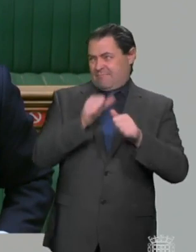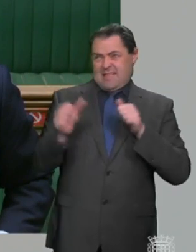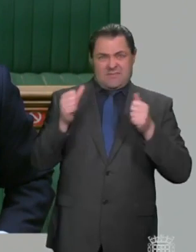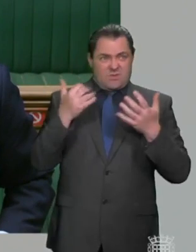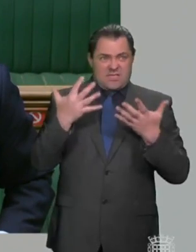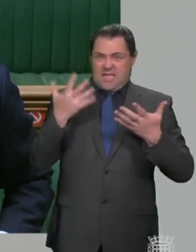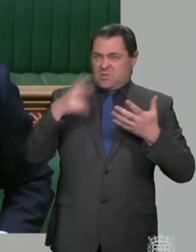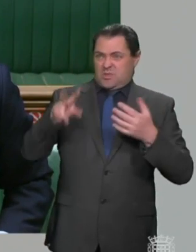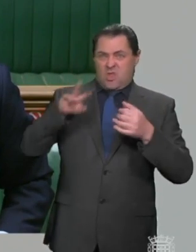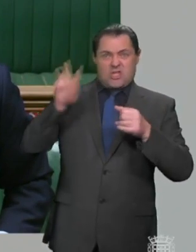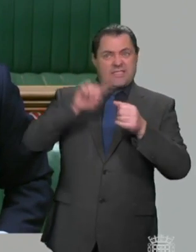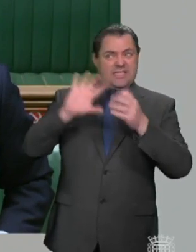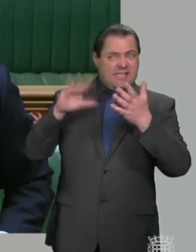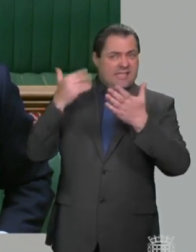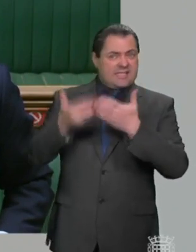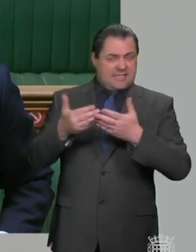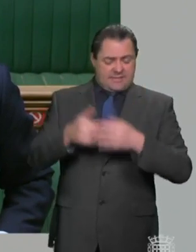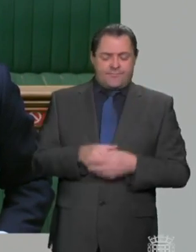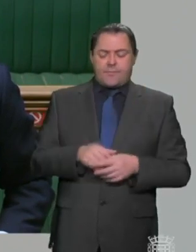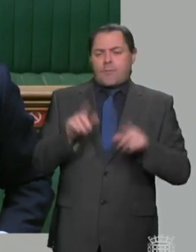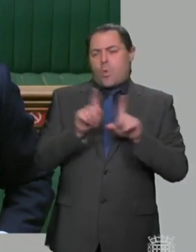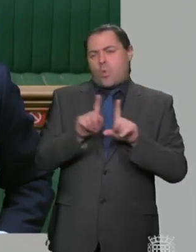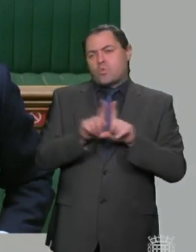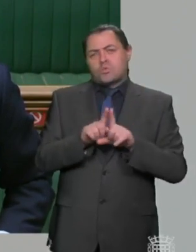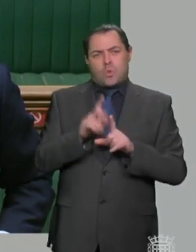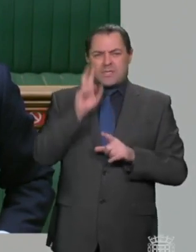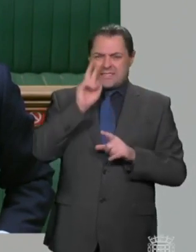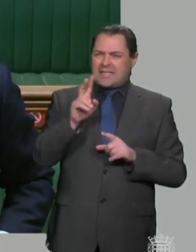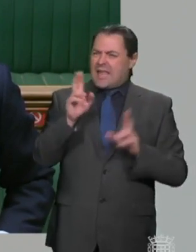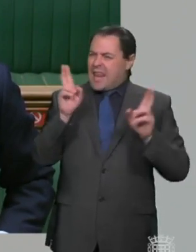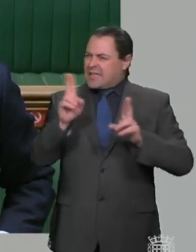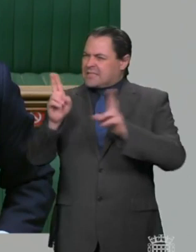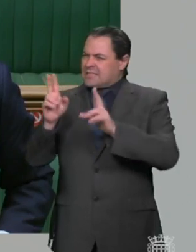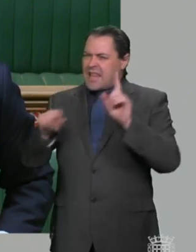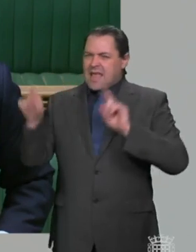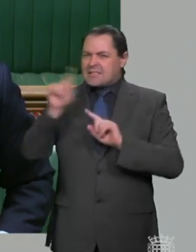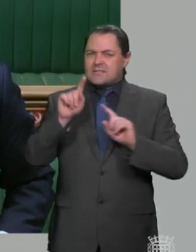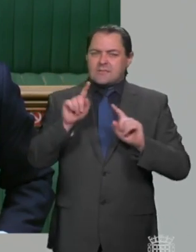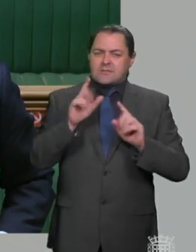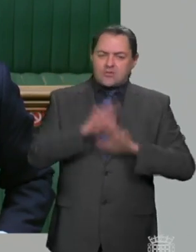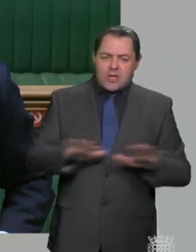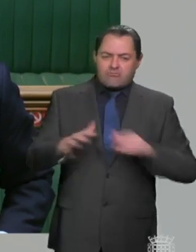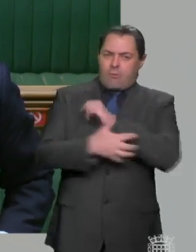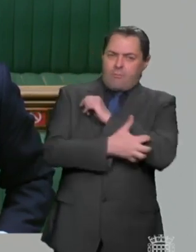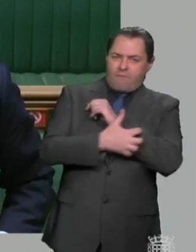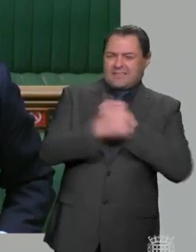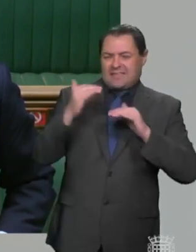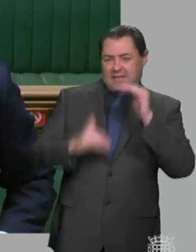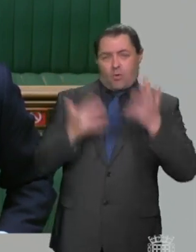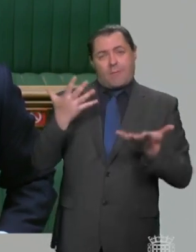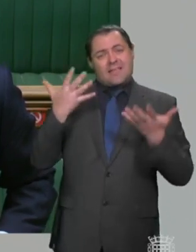more. We are also seeing fewer households now with children in poverty than 10 years ago, but I